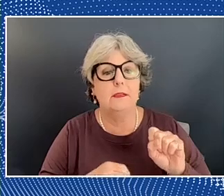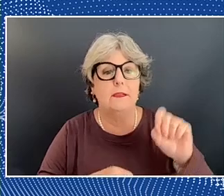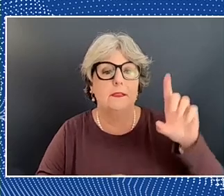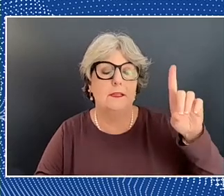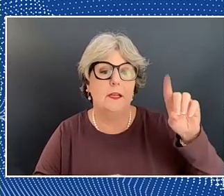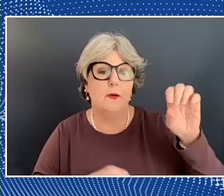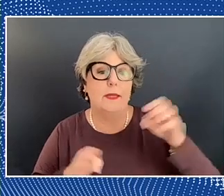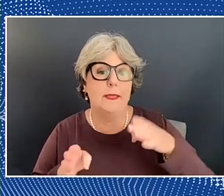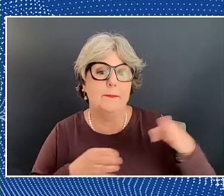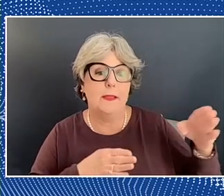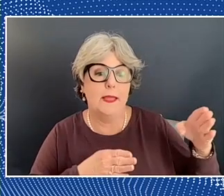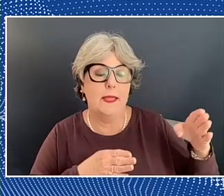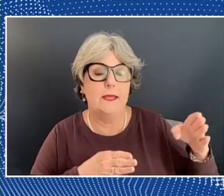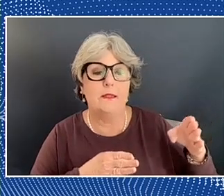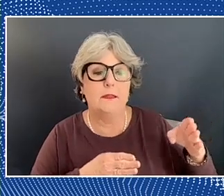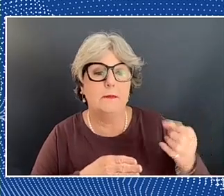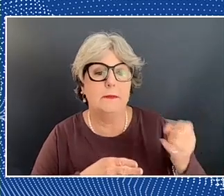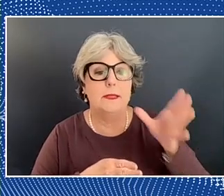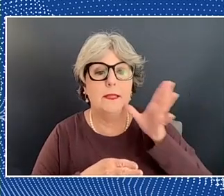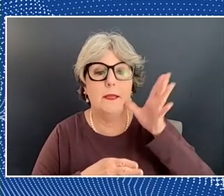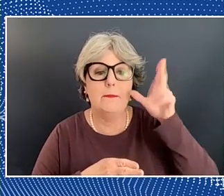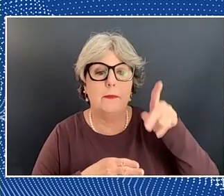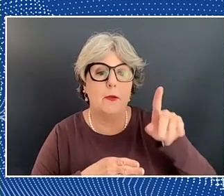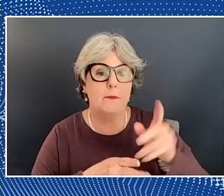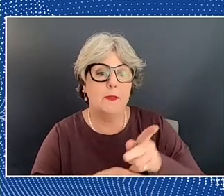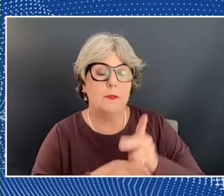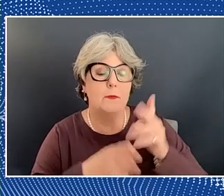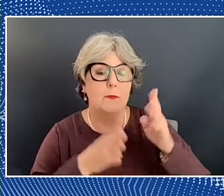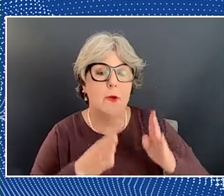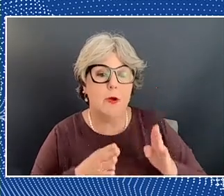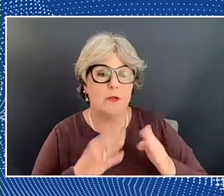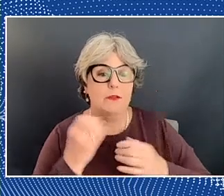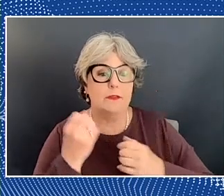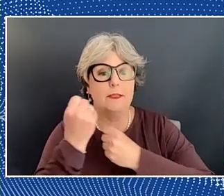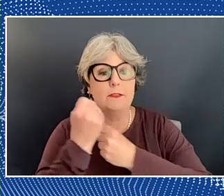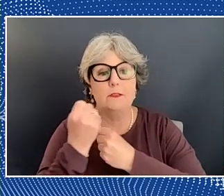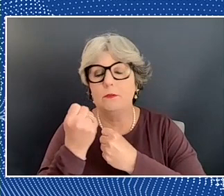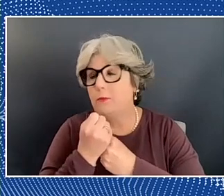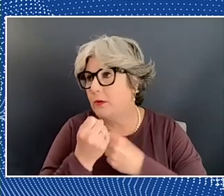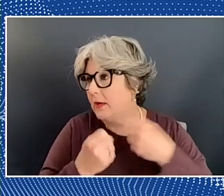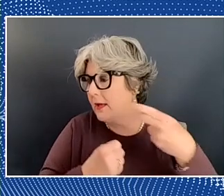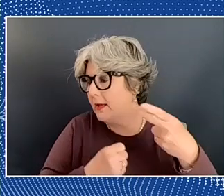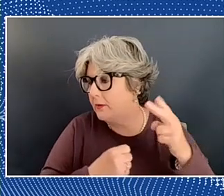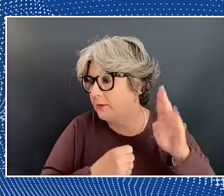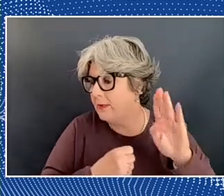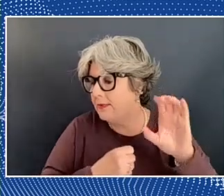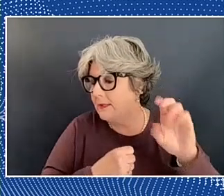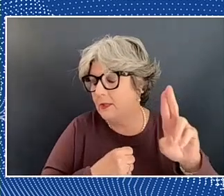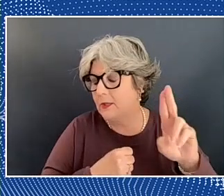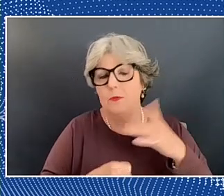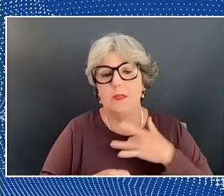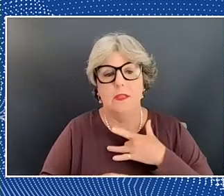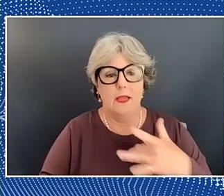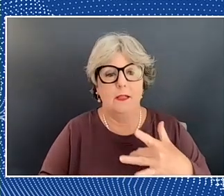number of Parent PLUS borrowers whose loans supported an HBCU education would likely qualify for hardship-based relief.